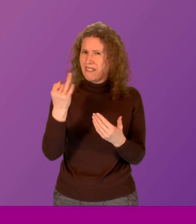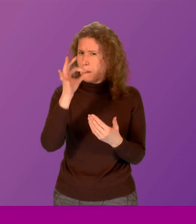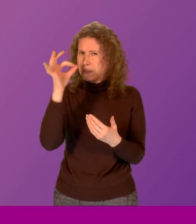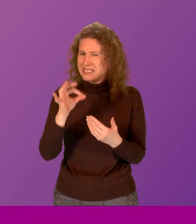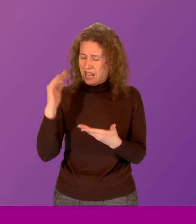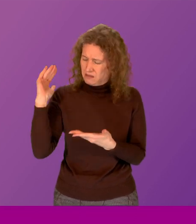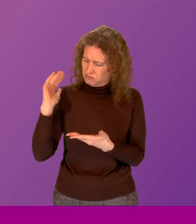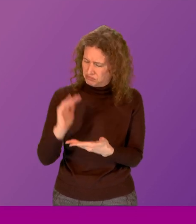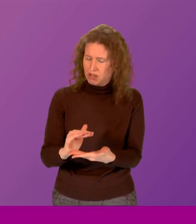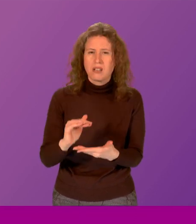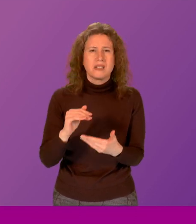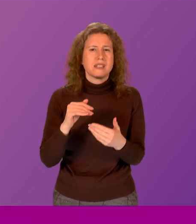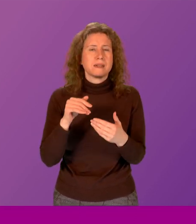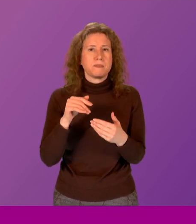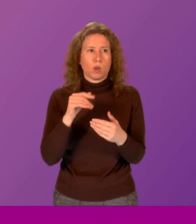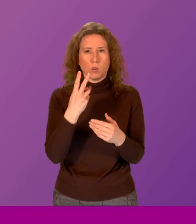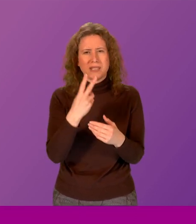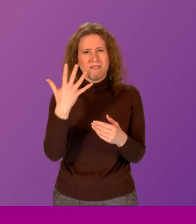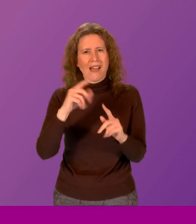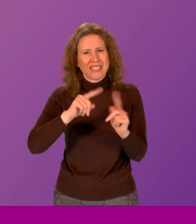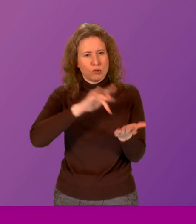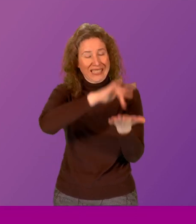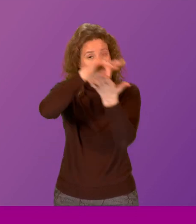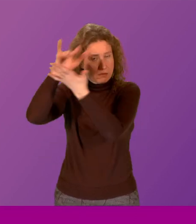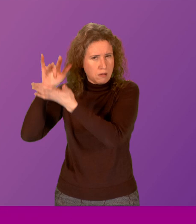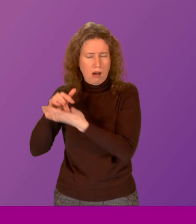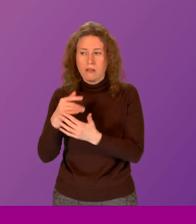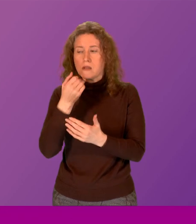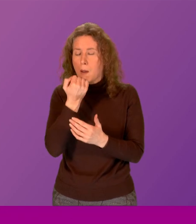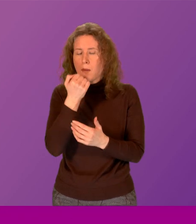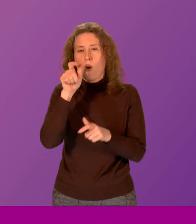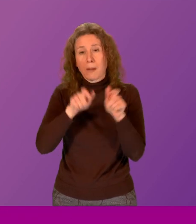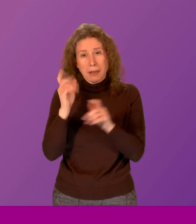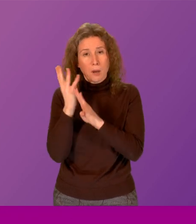per cent across 25 locations. Notwithstanding that, Beatrice Wishart’s points are important,